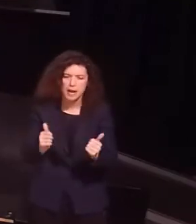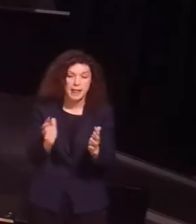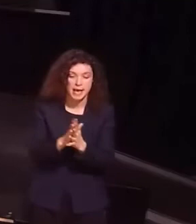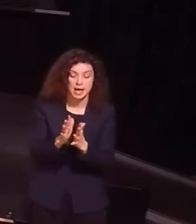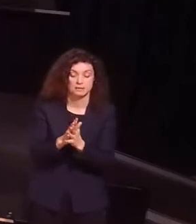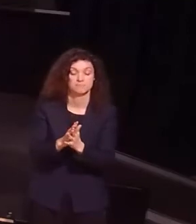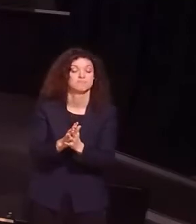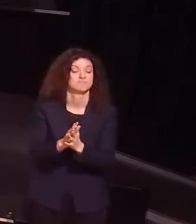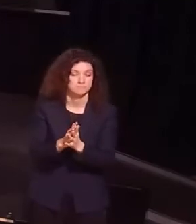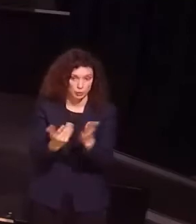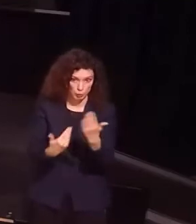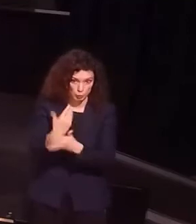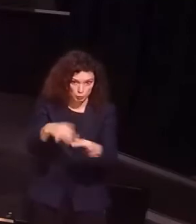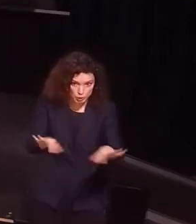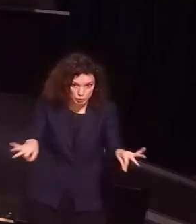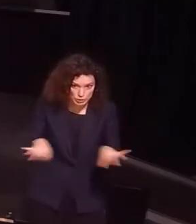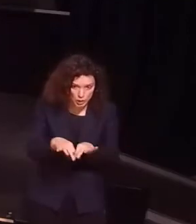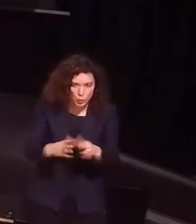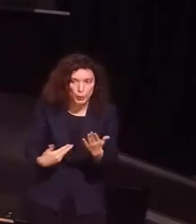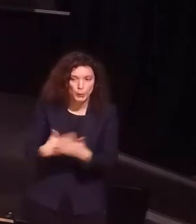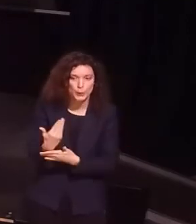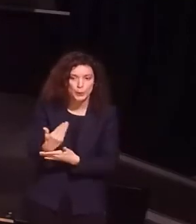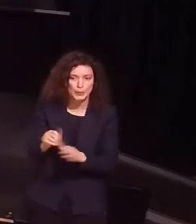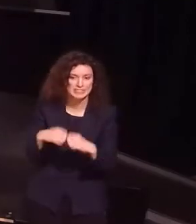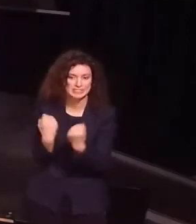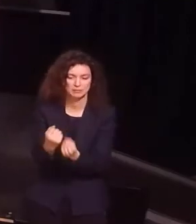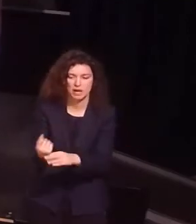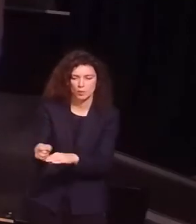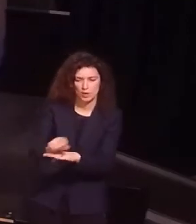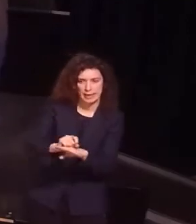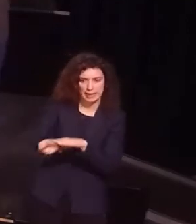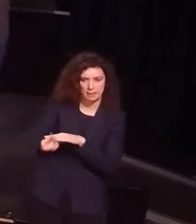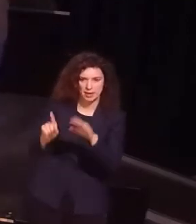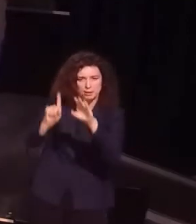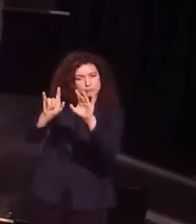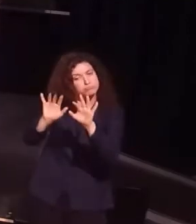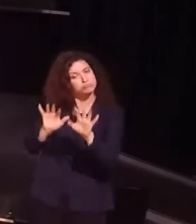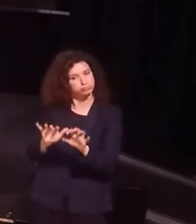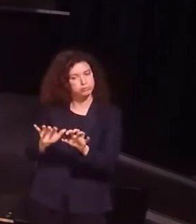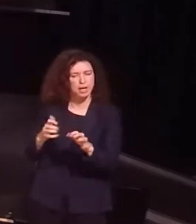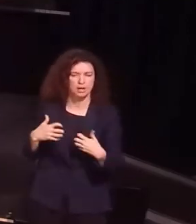an e-mail expressing my personal passion and interest for accessibility.